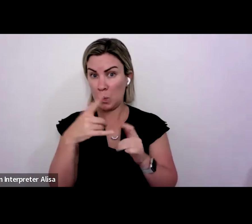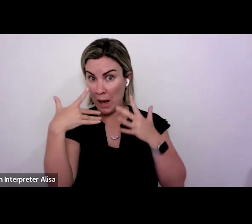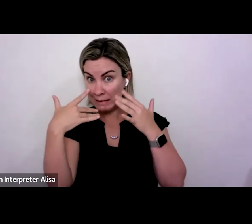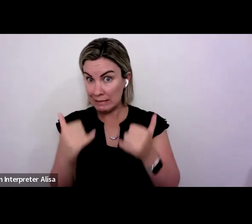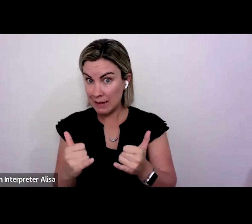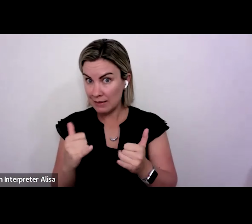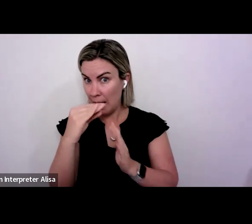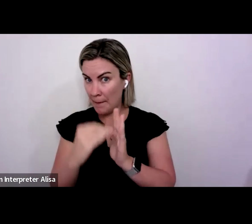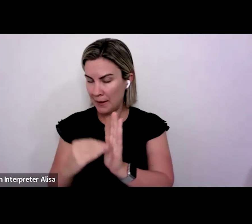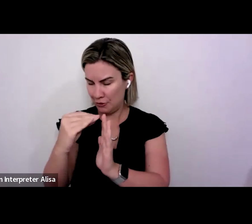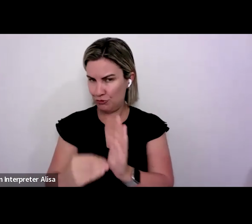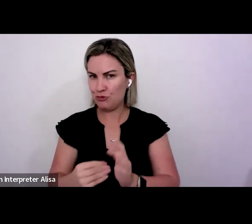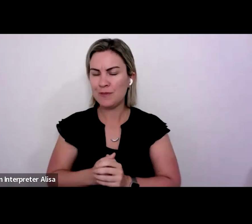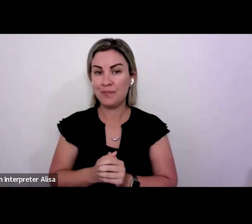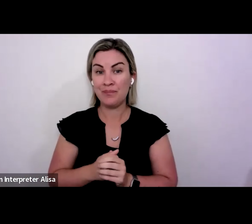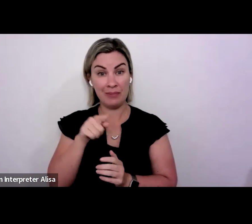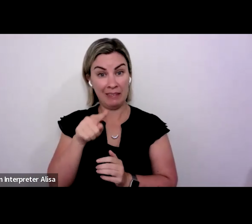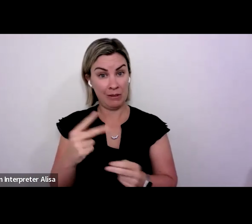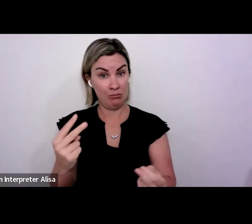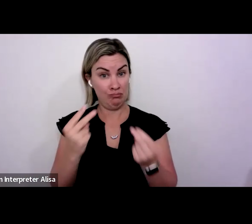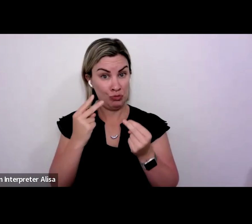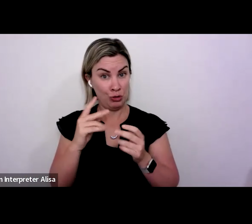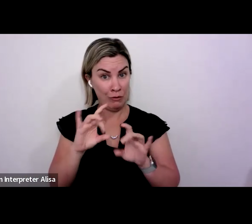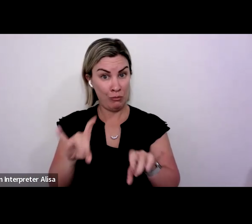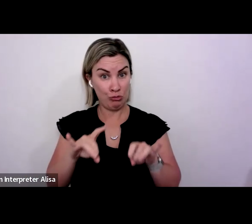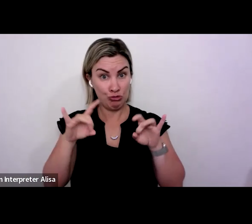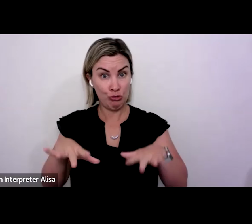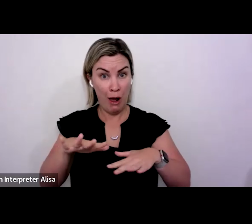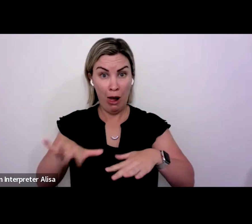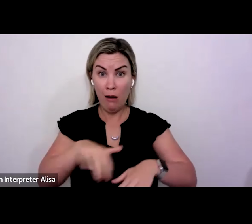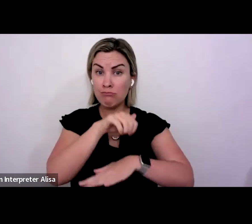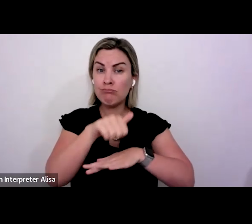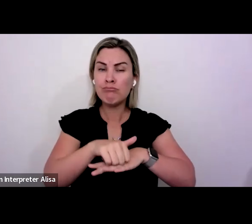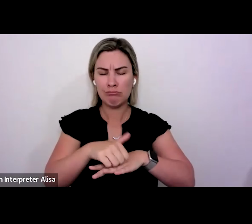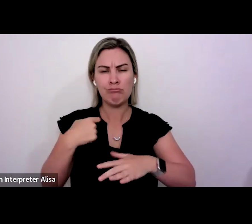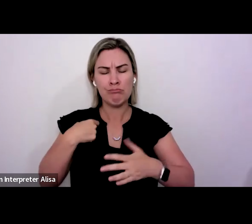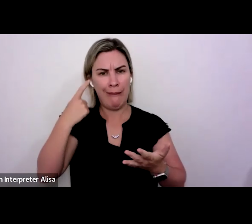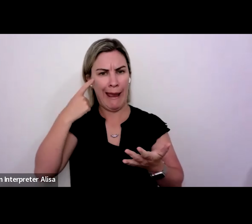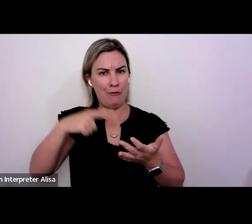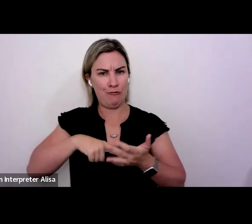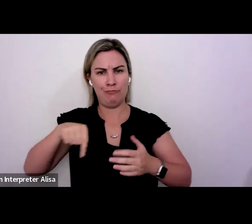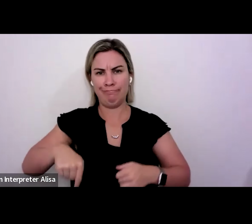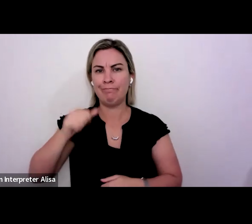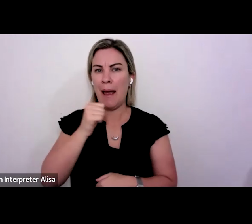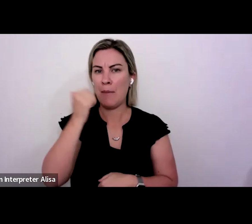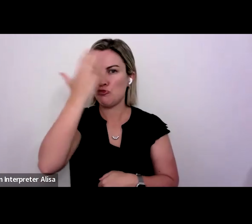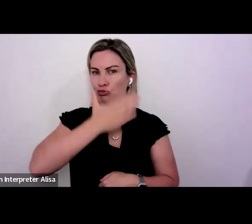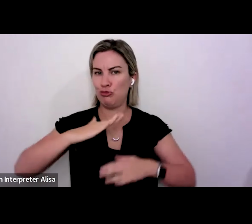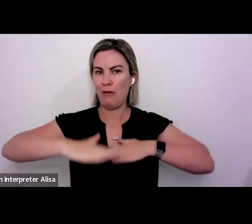I'd like to acknowledge we are on Aboriginal land. I pay my respects to their Elders past and present.